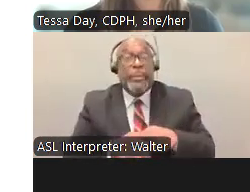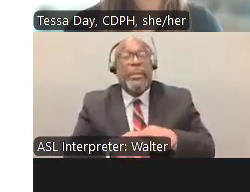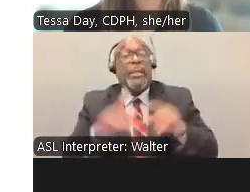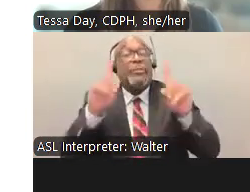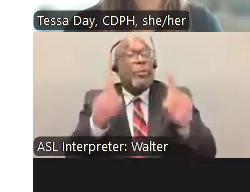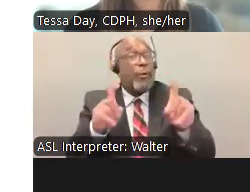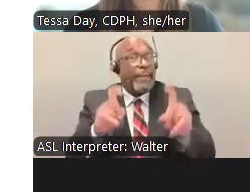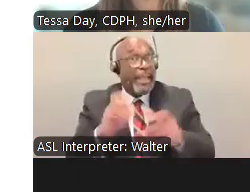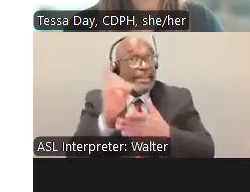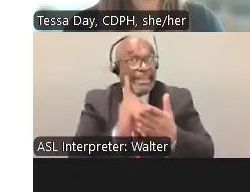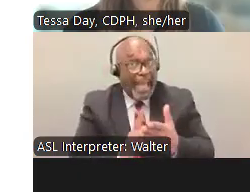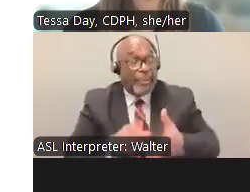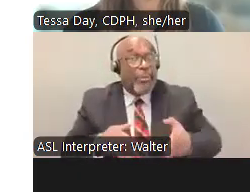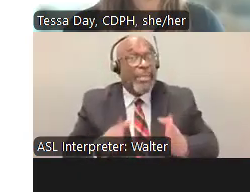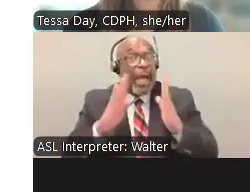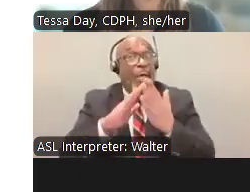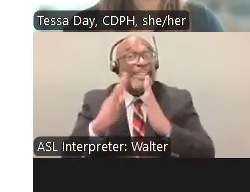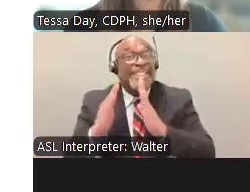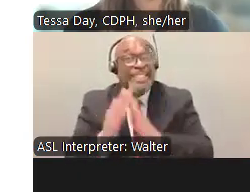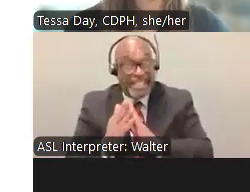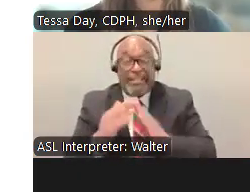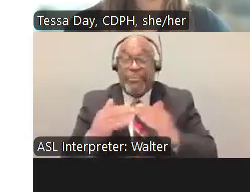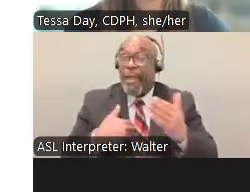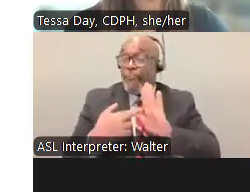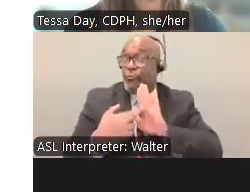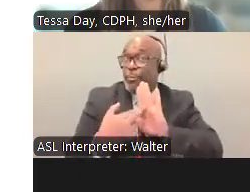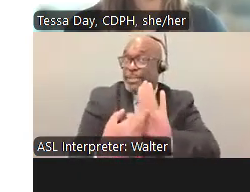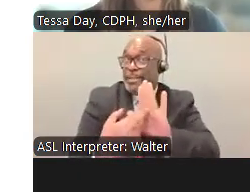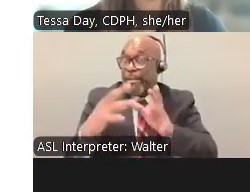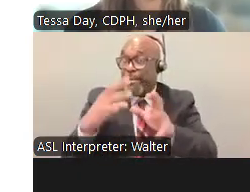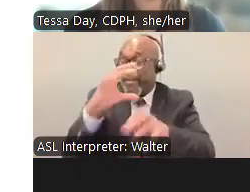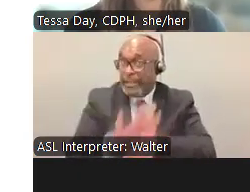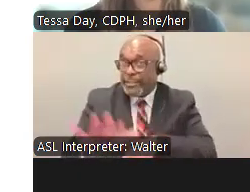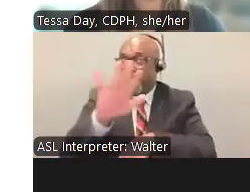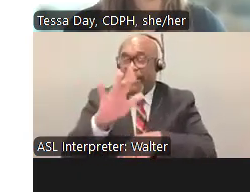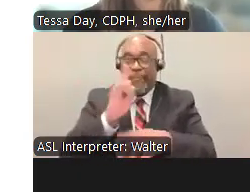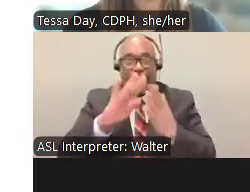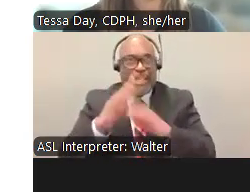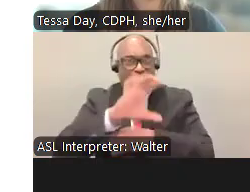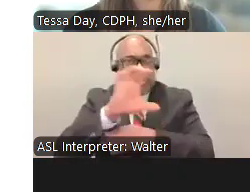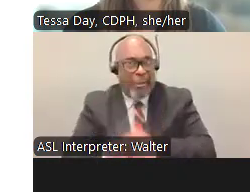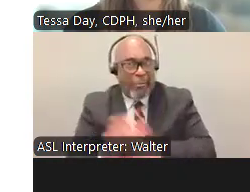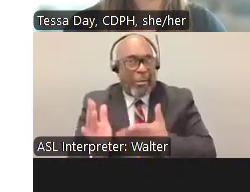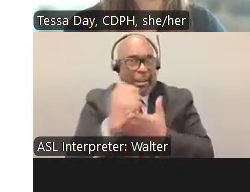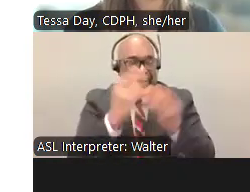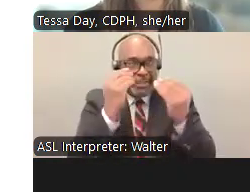13:19:18 to allow the city to get 13:19:21 representative estimates for the 13:19:22 city of Chicago and collects 13:19:25 data on a range of topics,